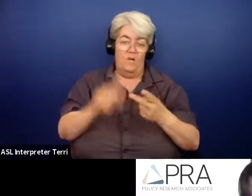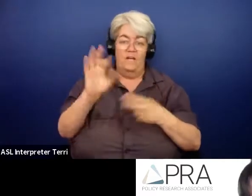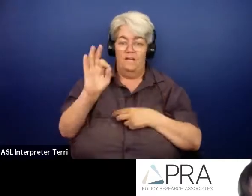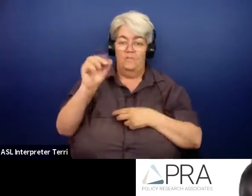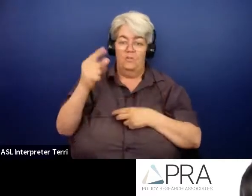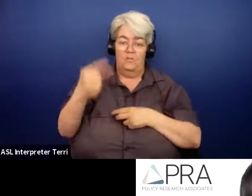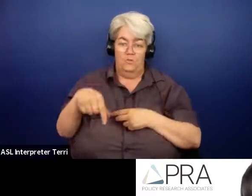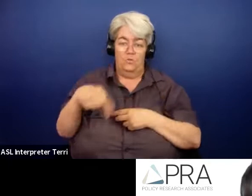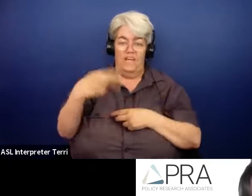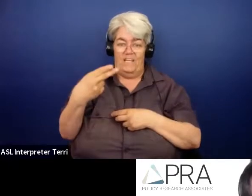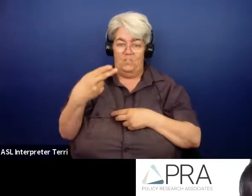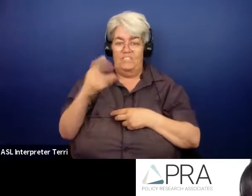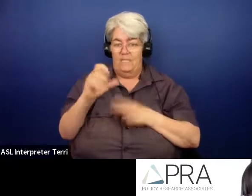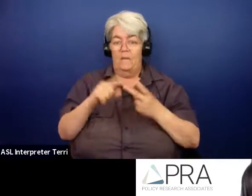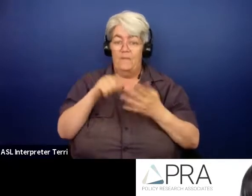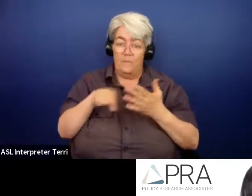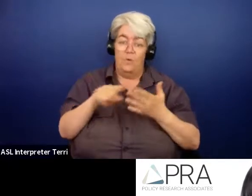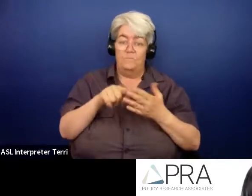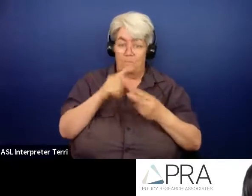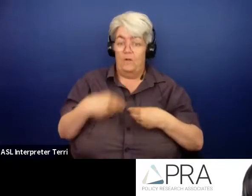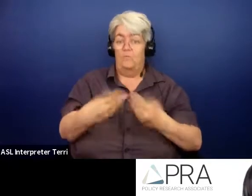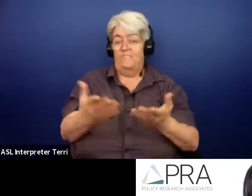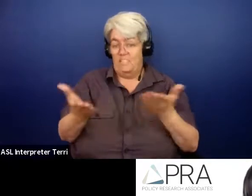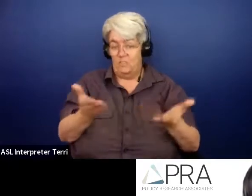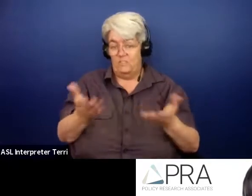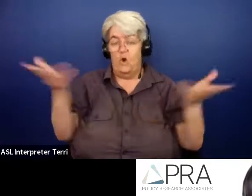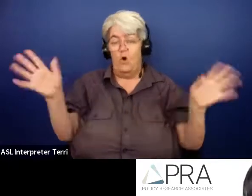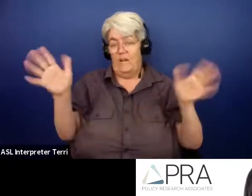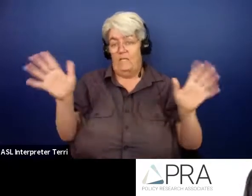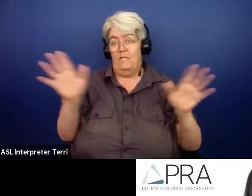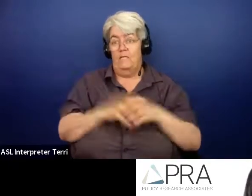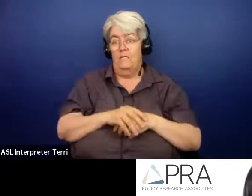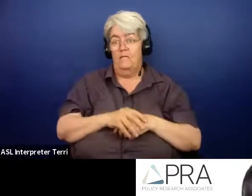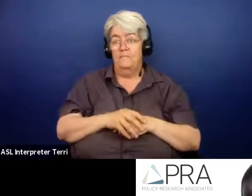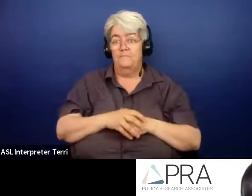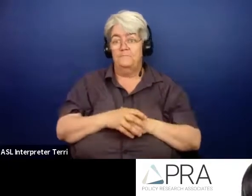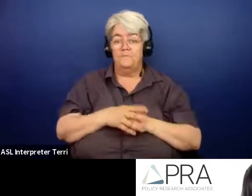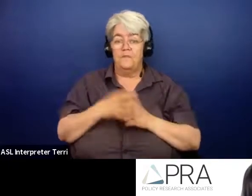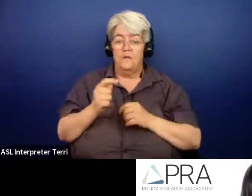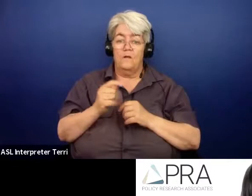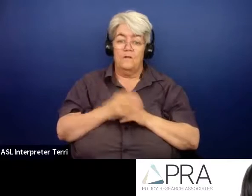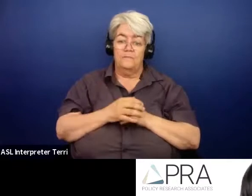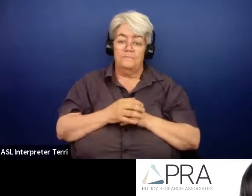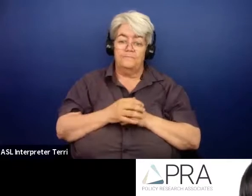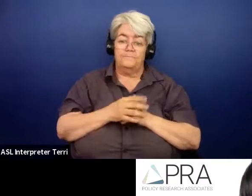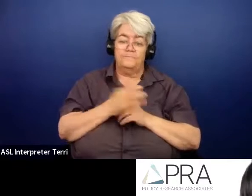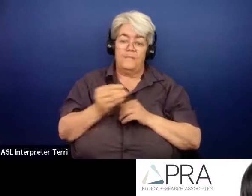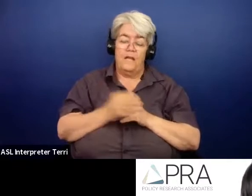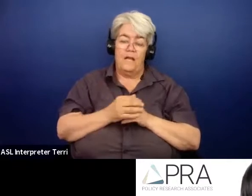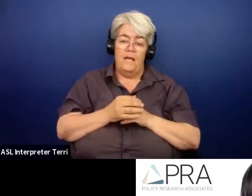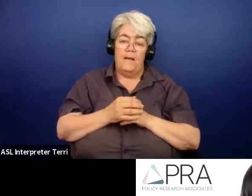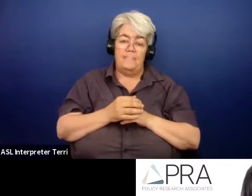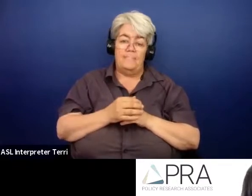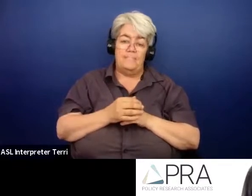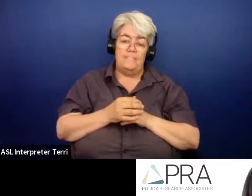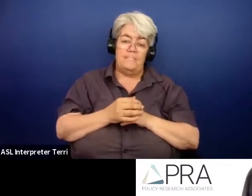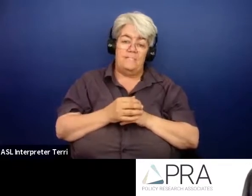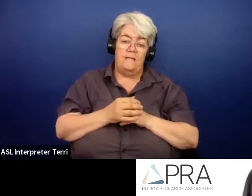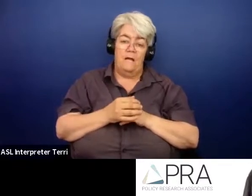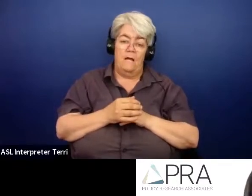Those folks who are probably providing services already to folks. And then have -- make sure